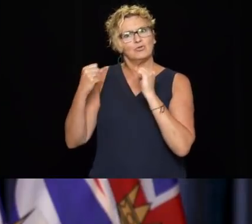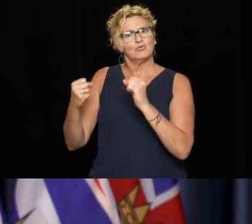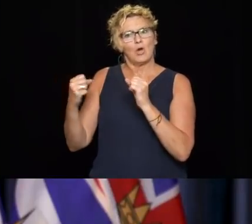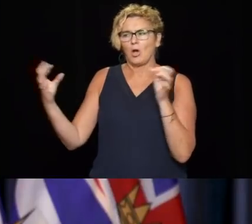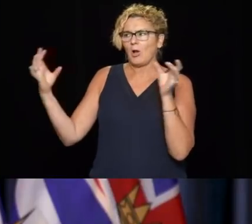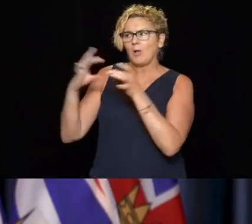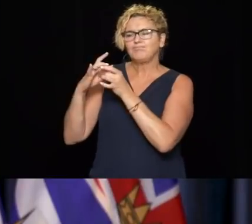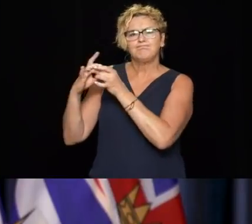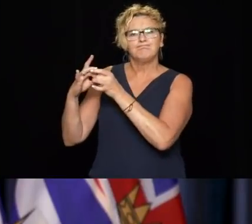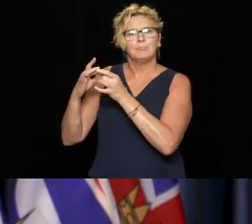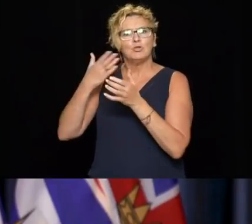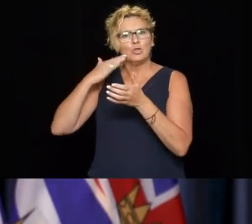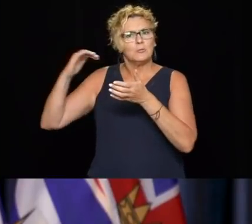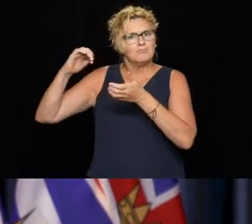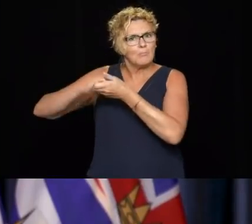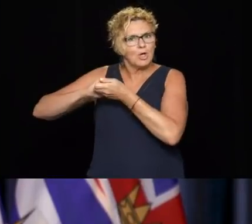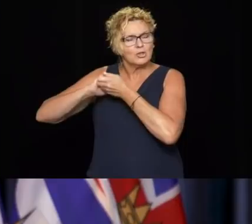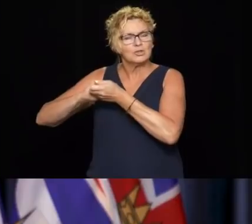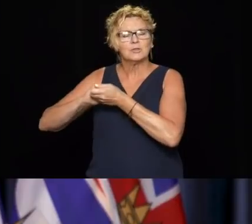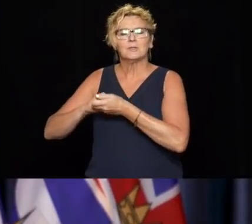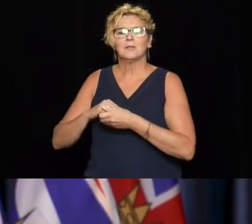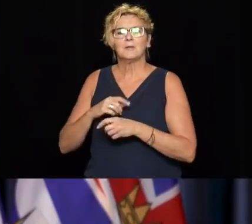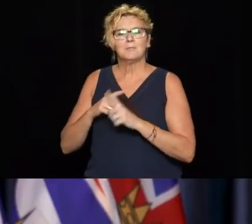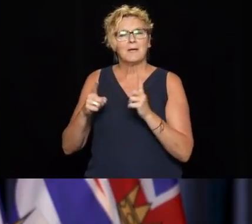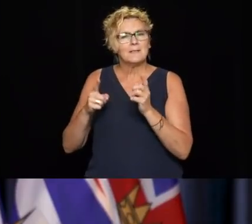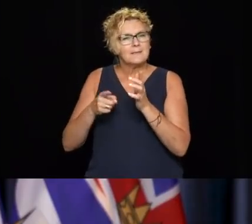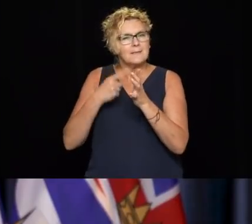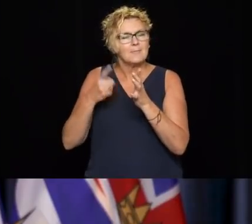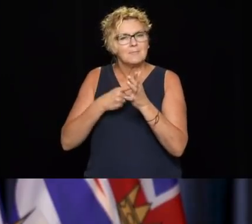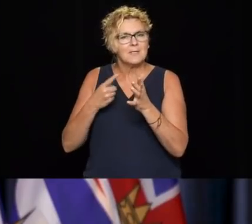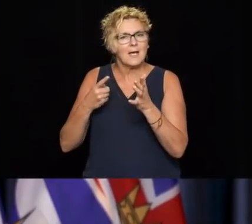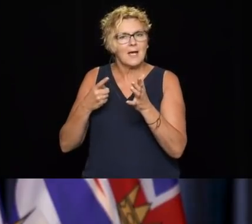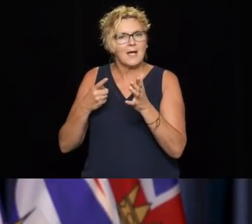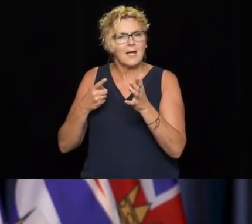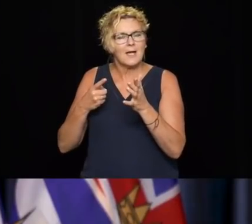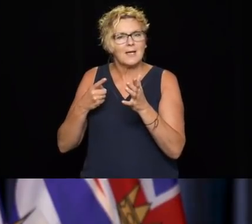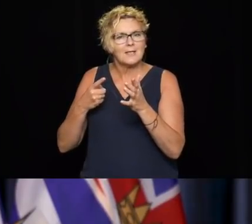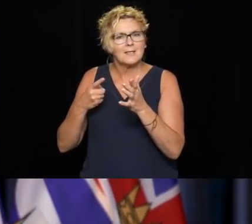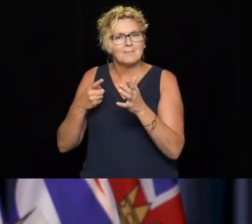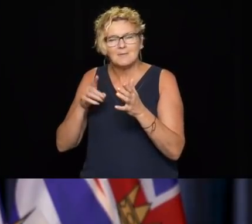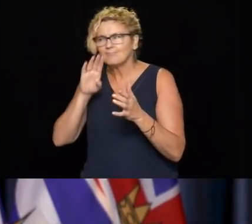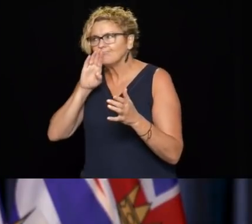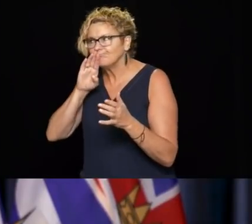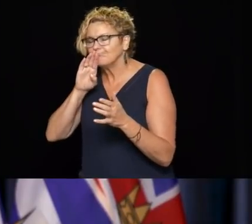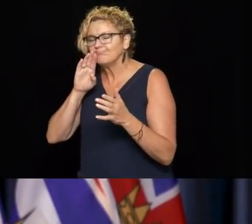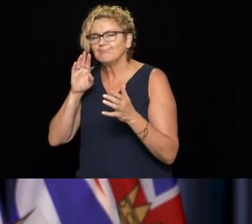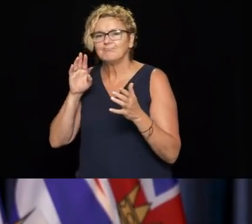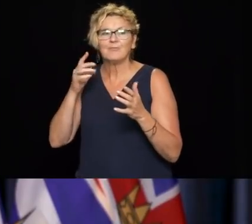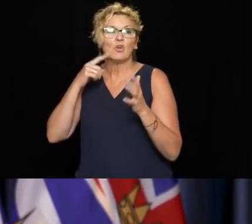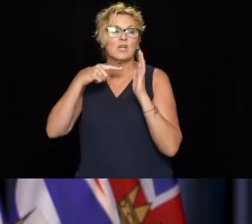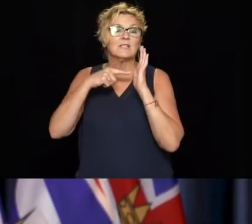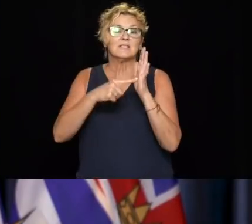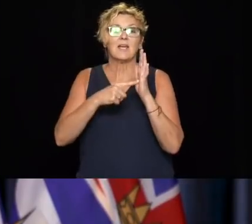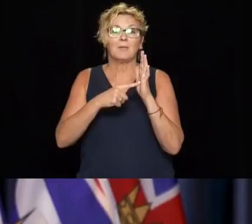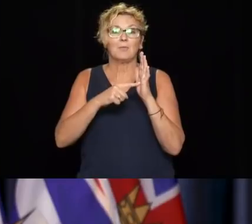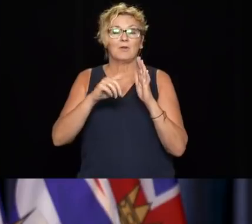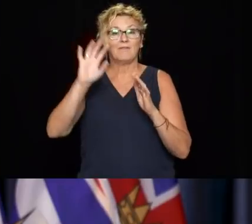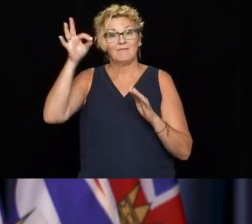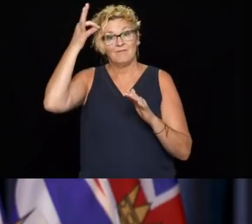that we have a strong partner in Ottawa but there are some issues that just seem almost comprehensive bull, with some challenges early on when it came to